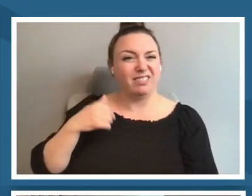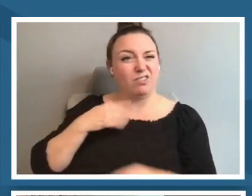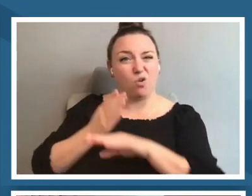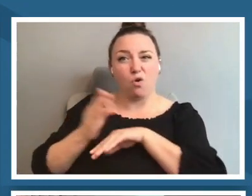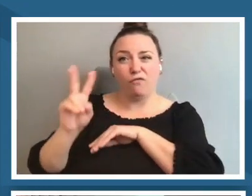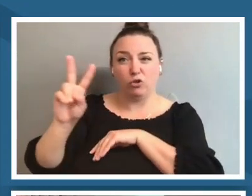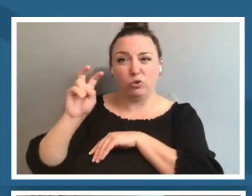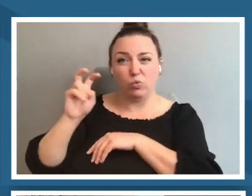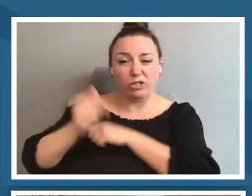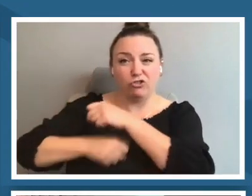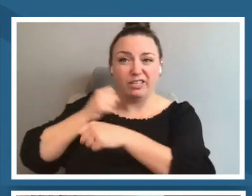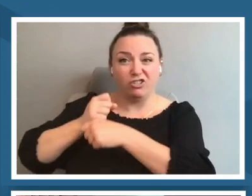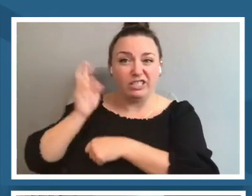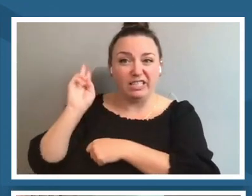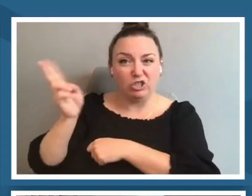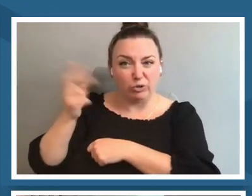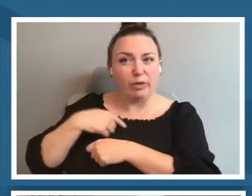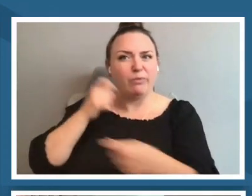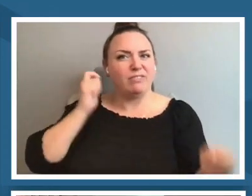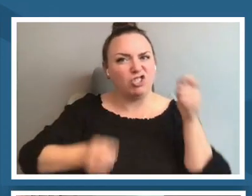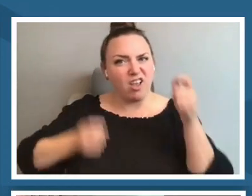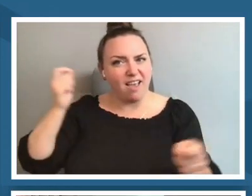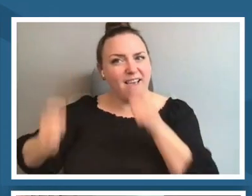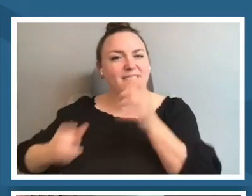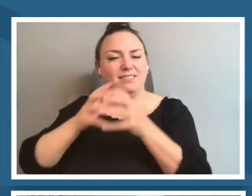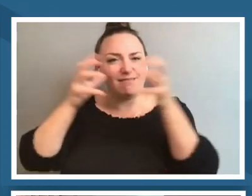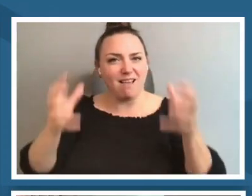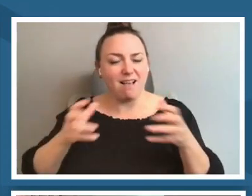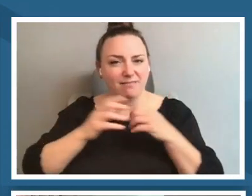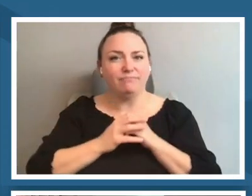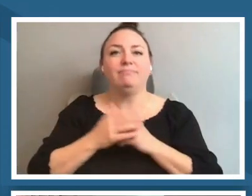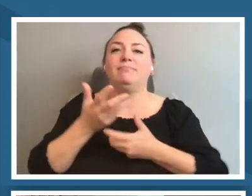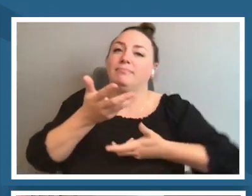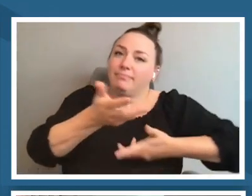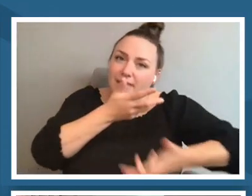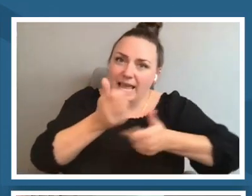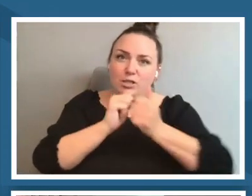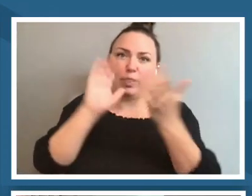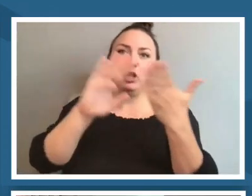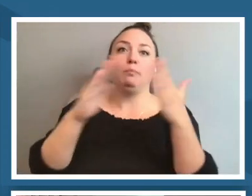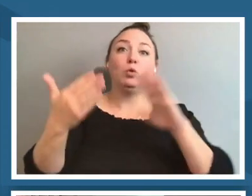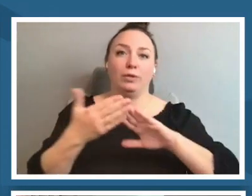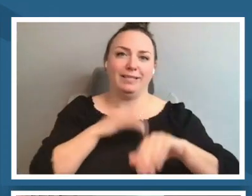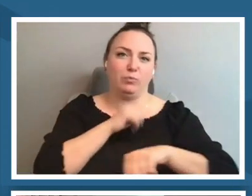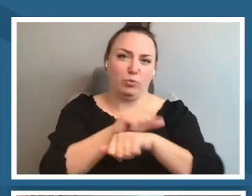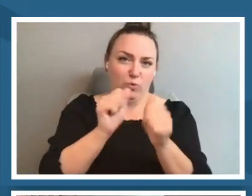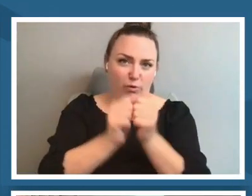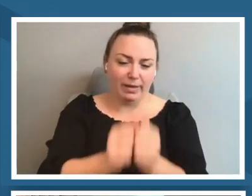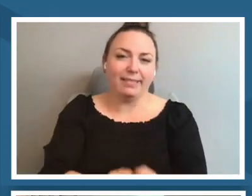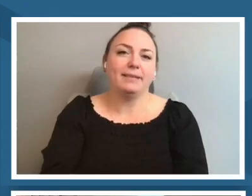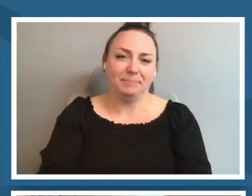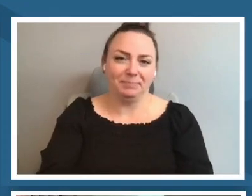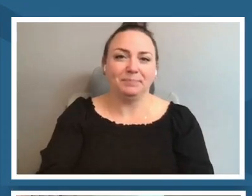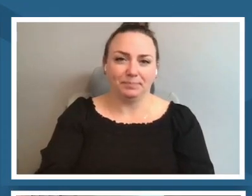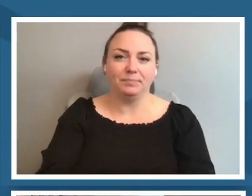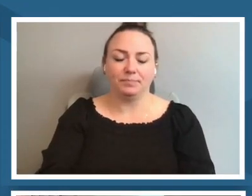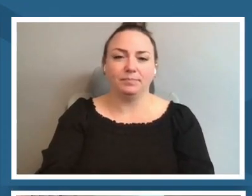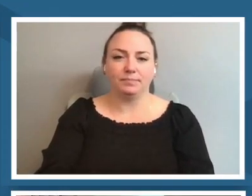and we do this through engagement with the communities that we're working with